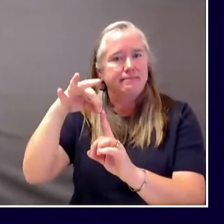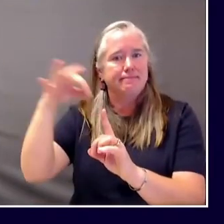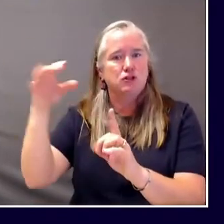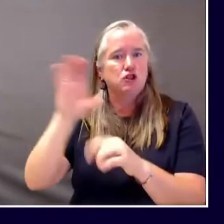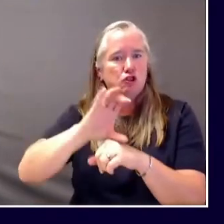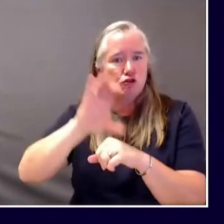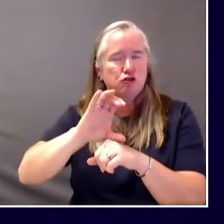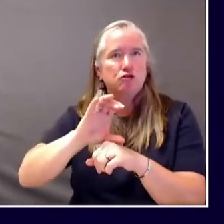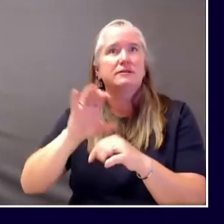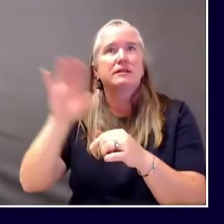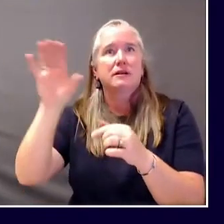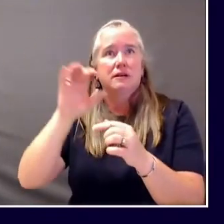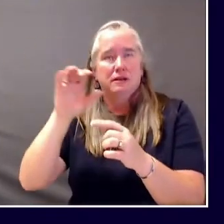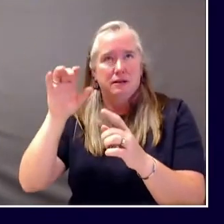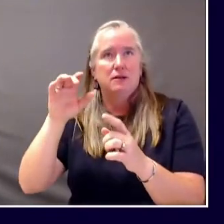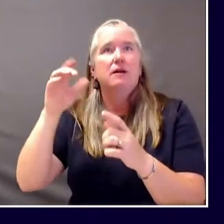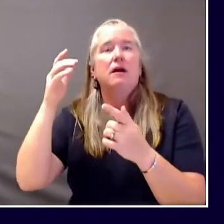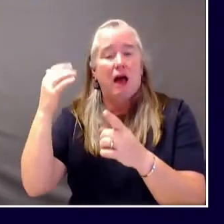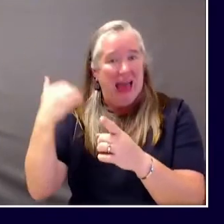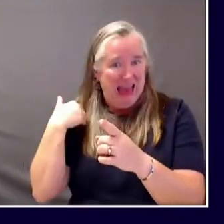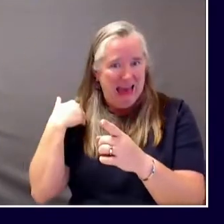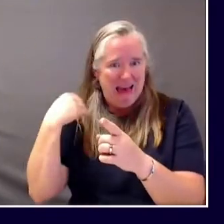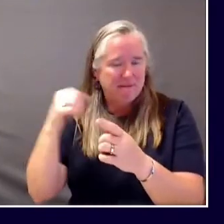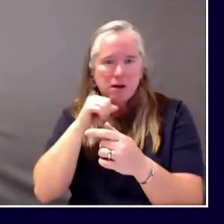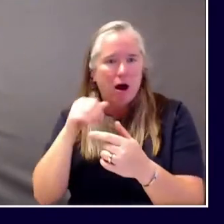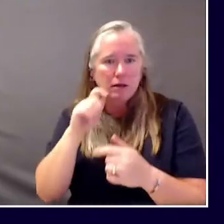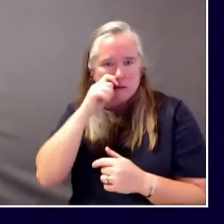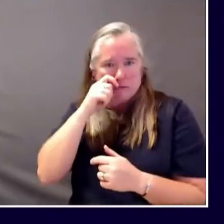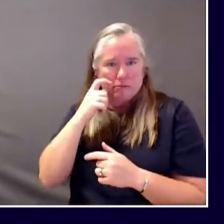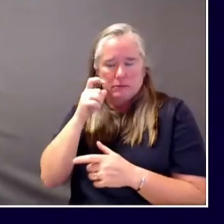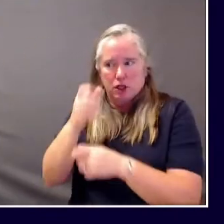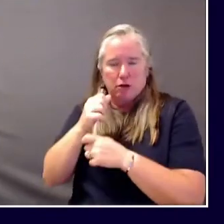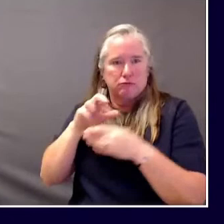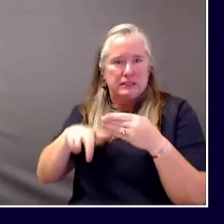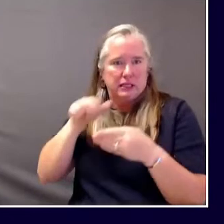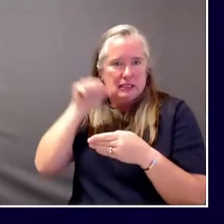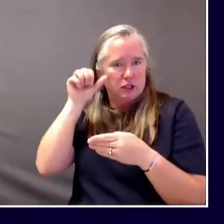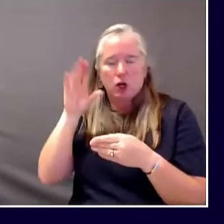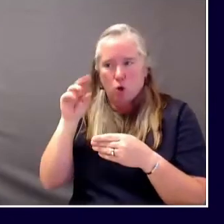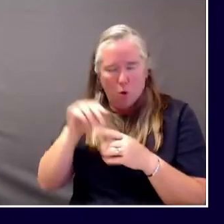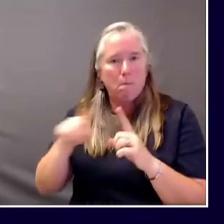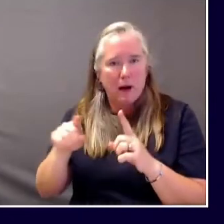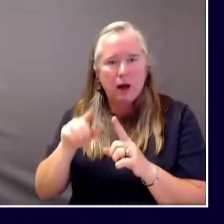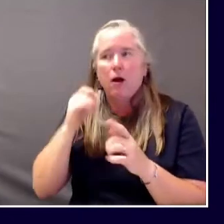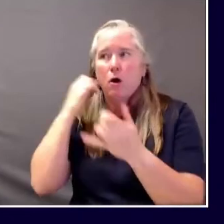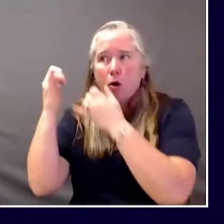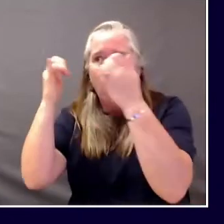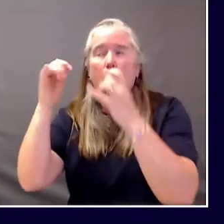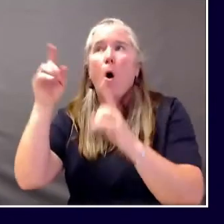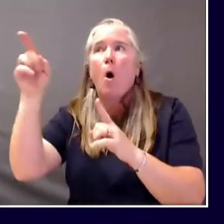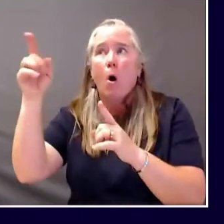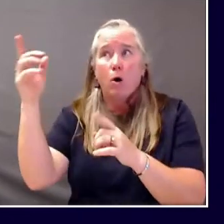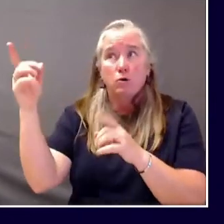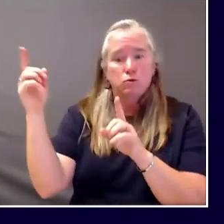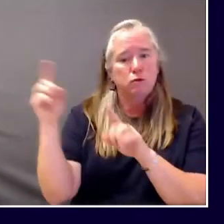increase but not all of it